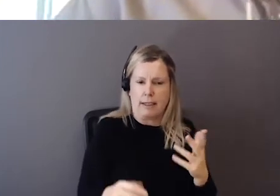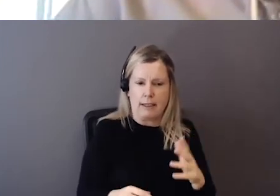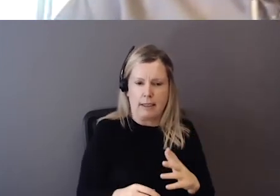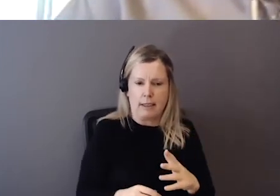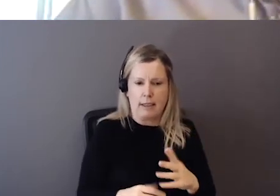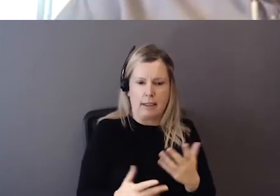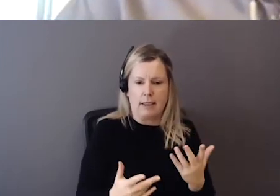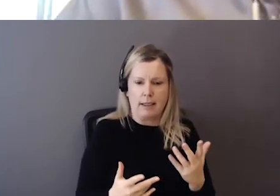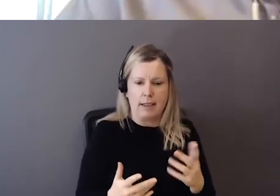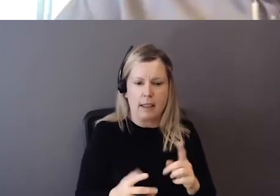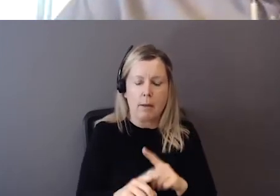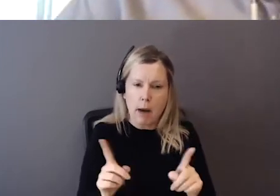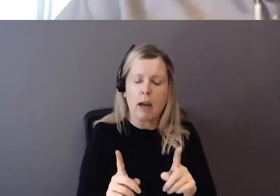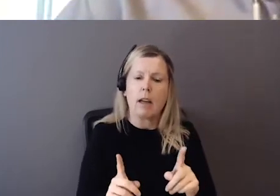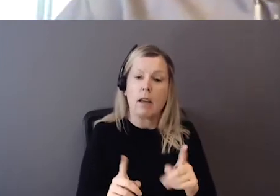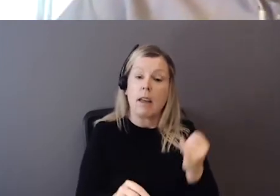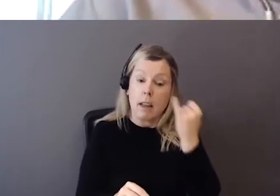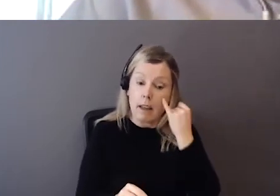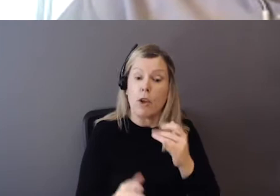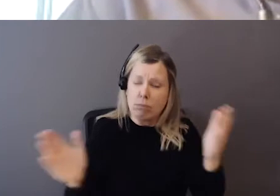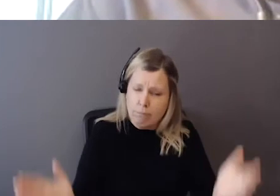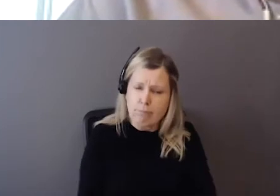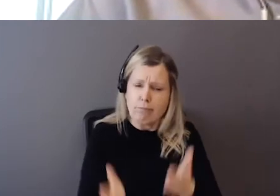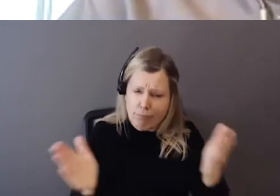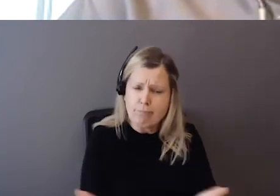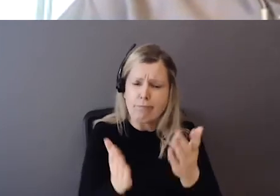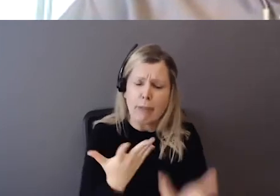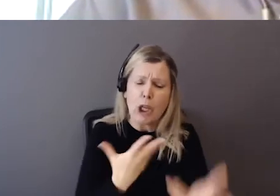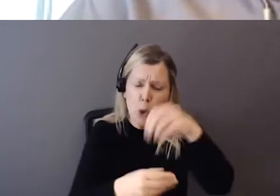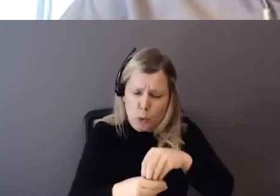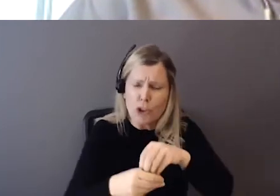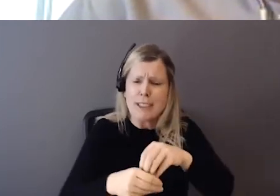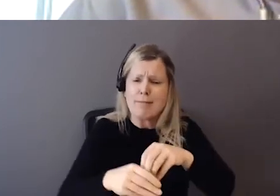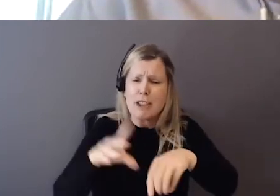us. But when you do things that promote the spirit of inclusion and diversity, you become a little